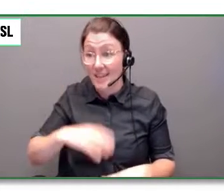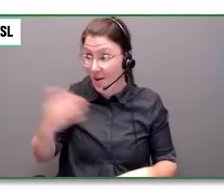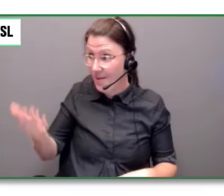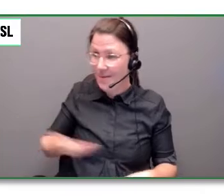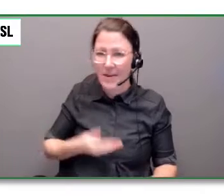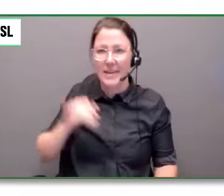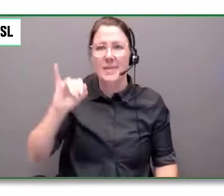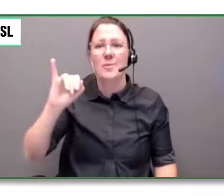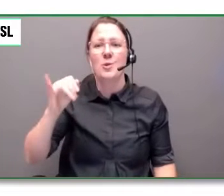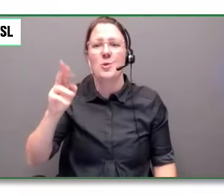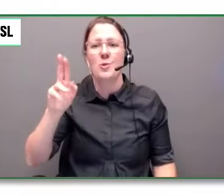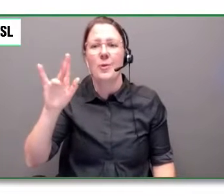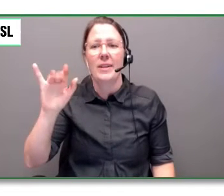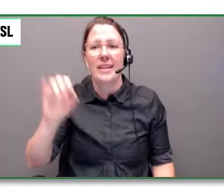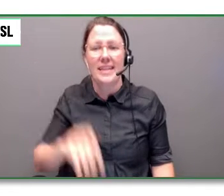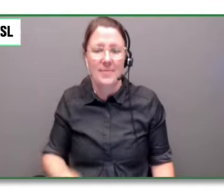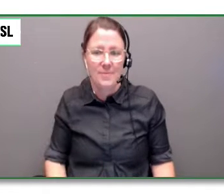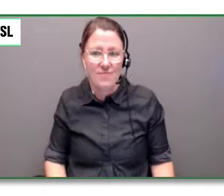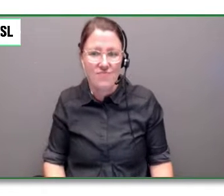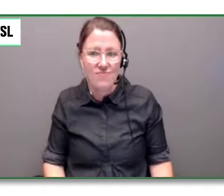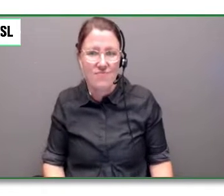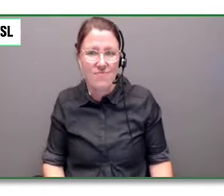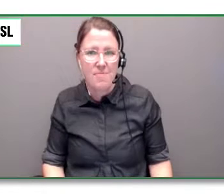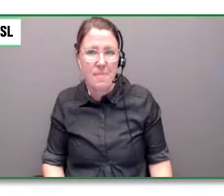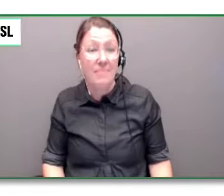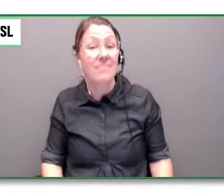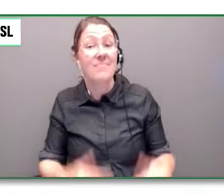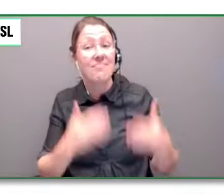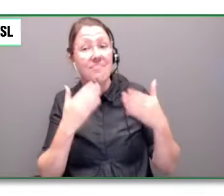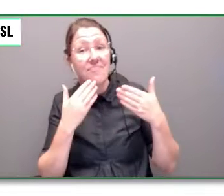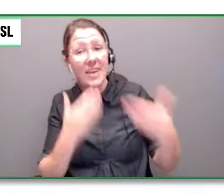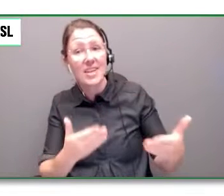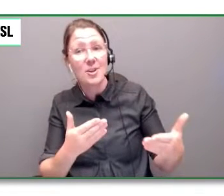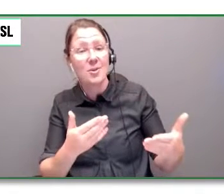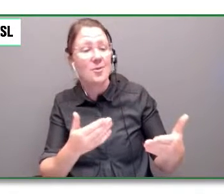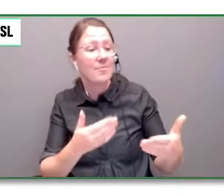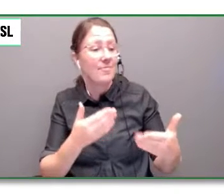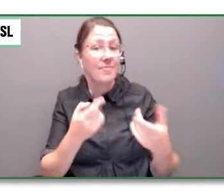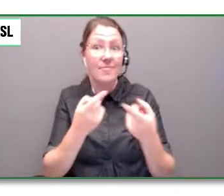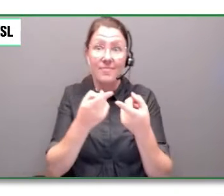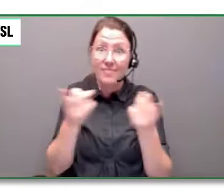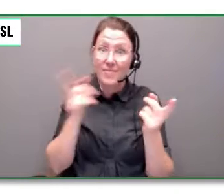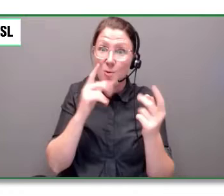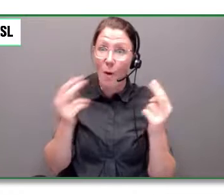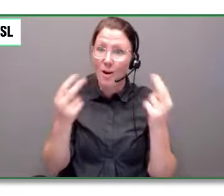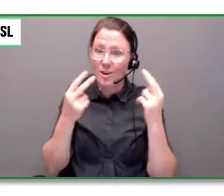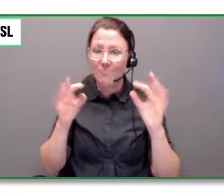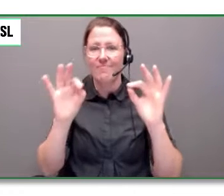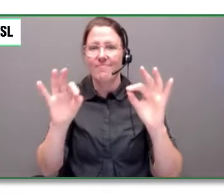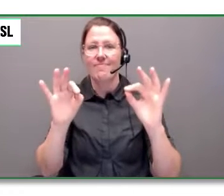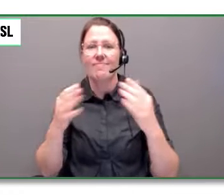Thank you and thank you everyone for joining us today. Um, Julie Williams joining you from